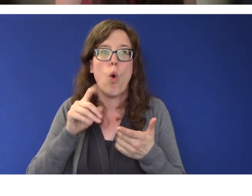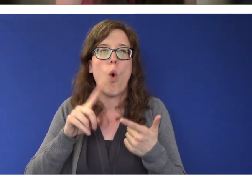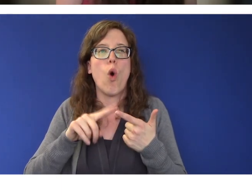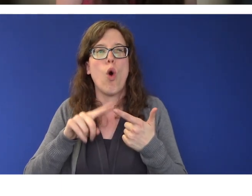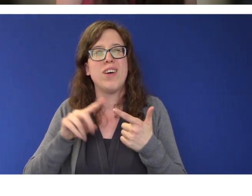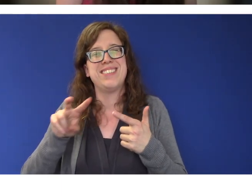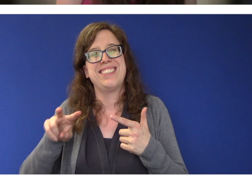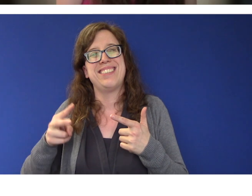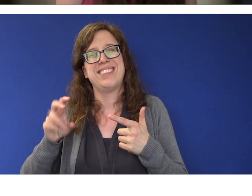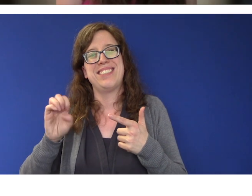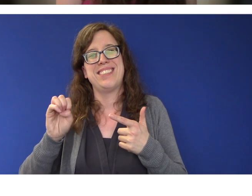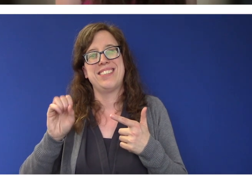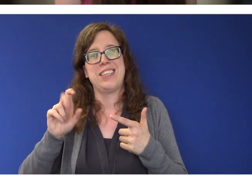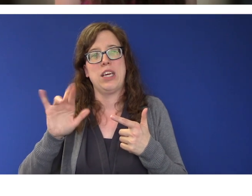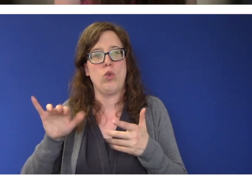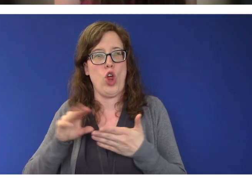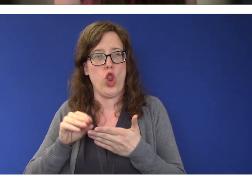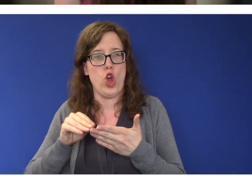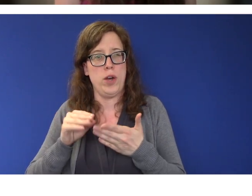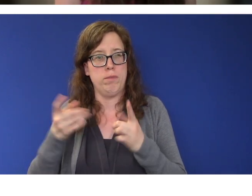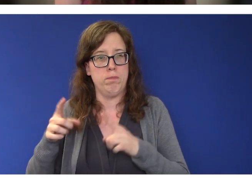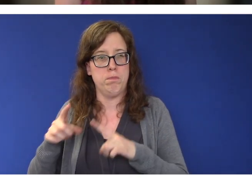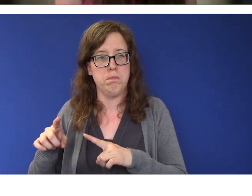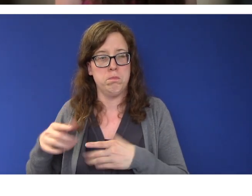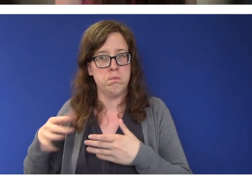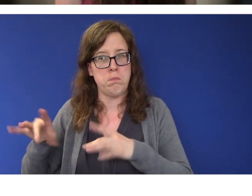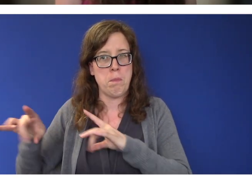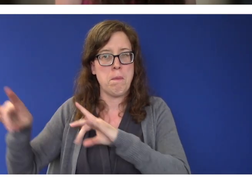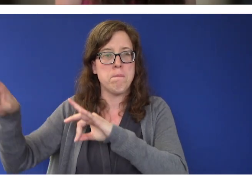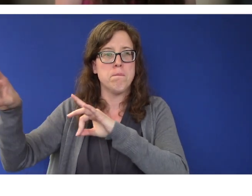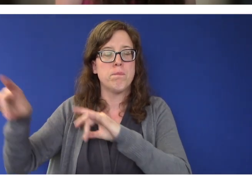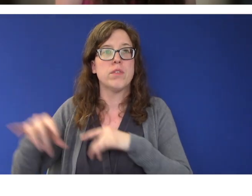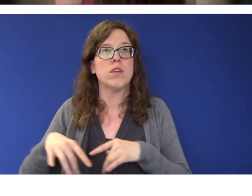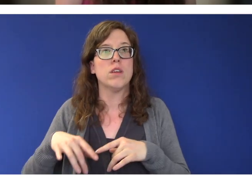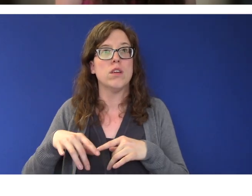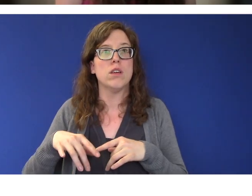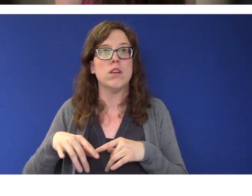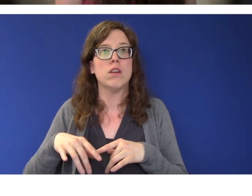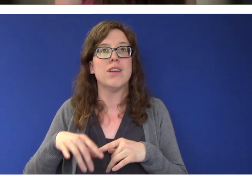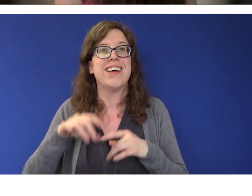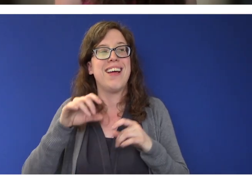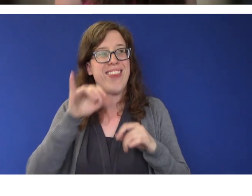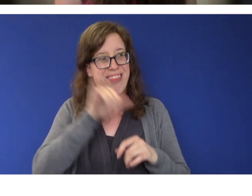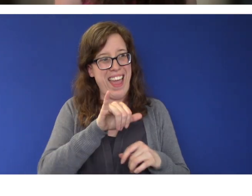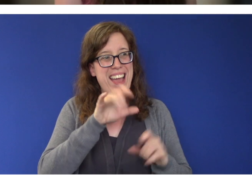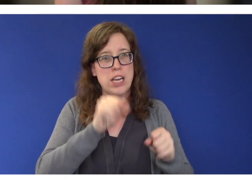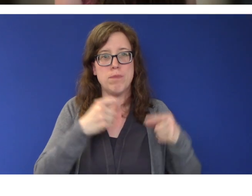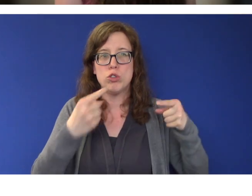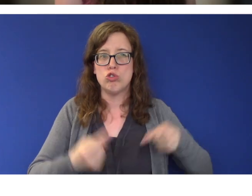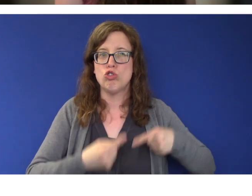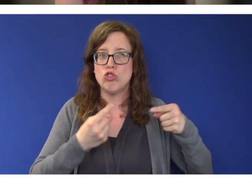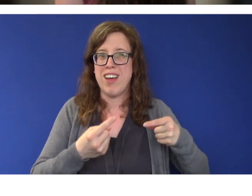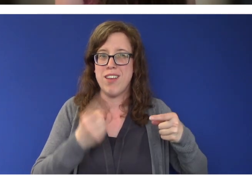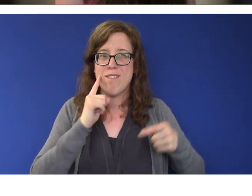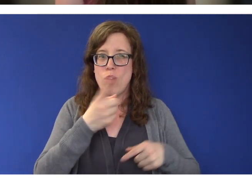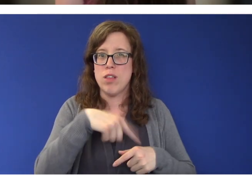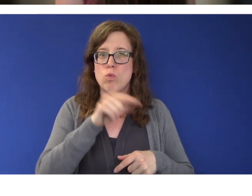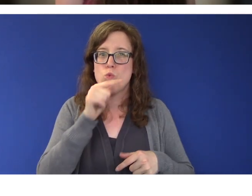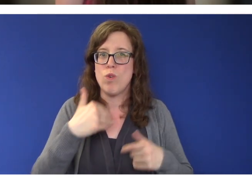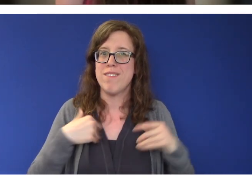secondary learning, which both of these can prove to be challenging for young adults with CHARGE and